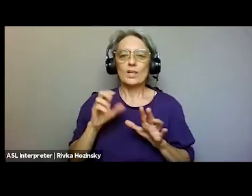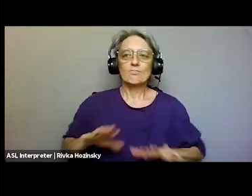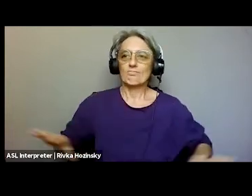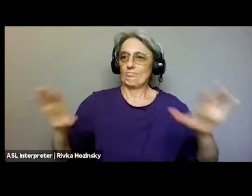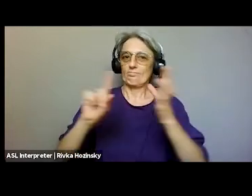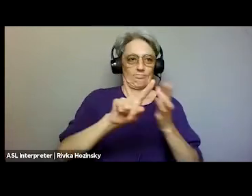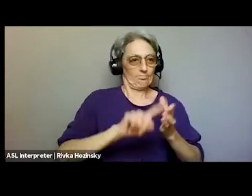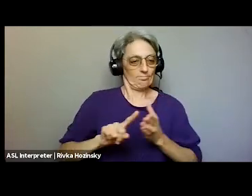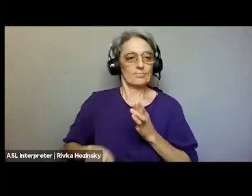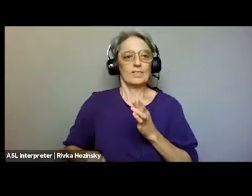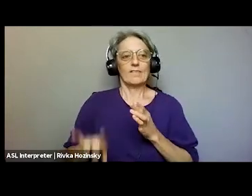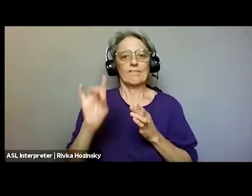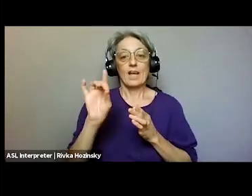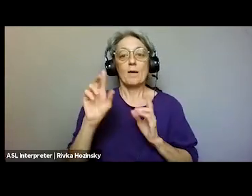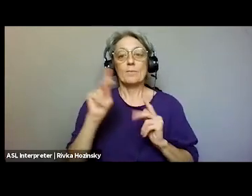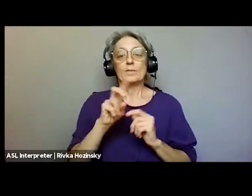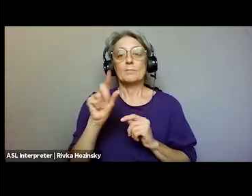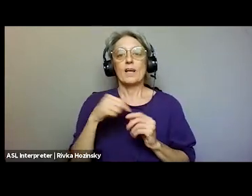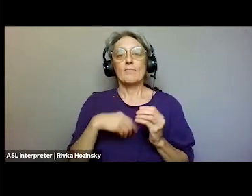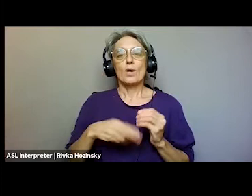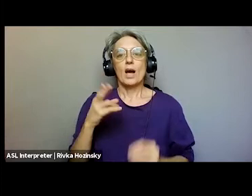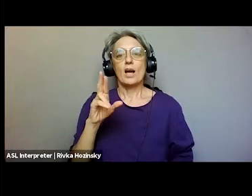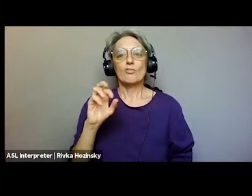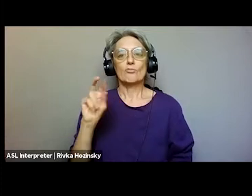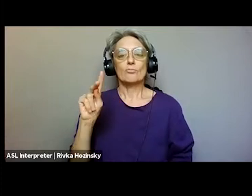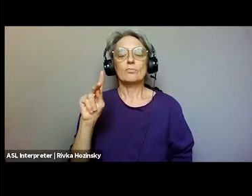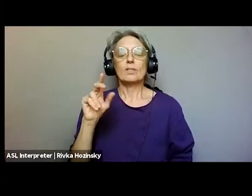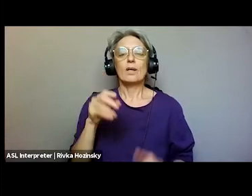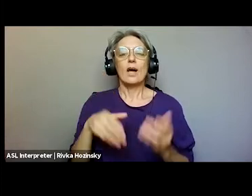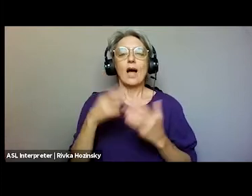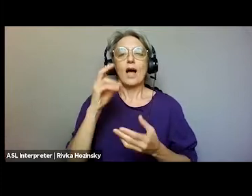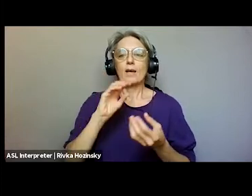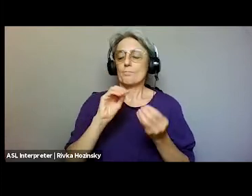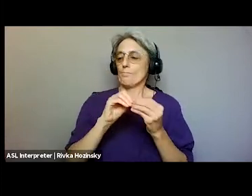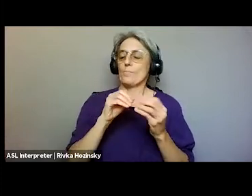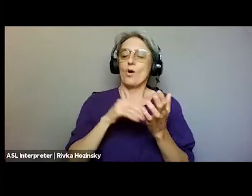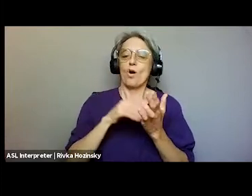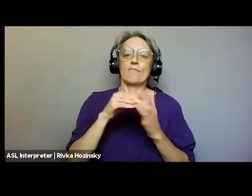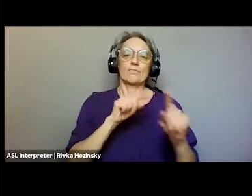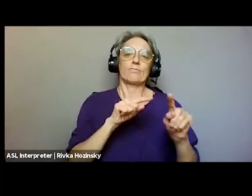with disabilities have higher rates of emergency department visits both in the immediate postpartum